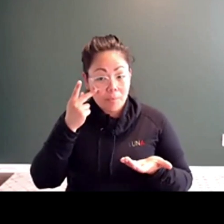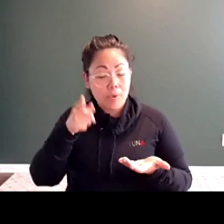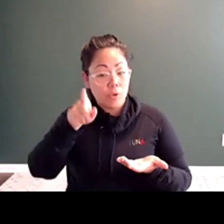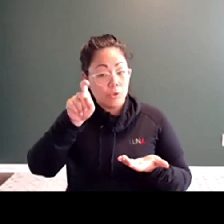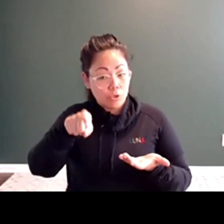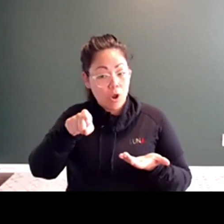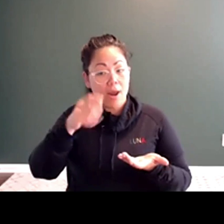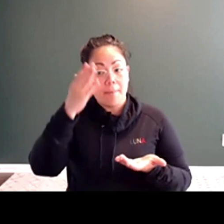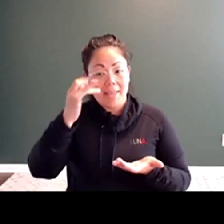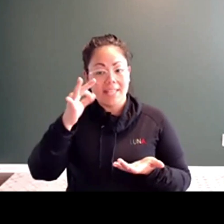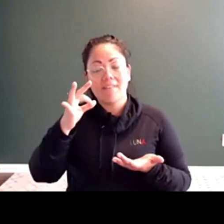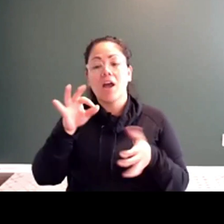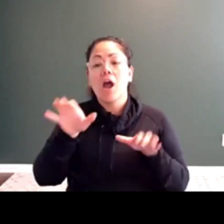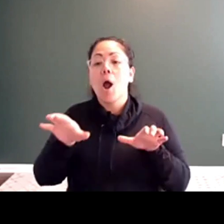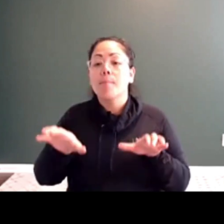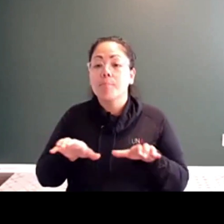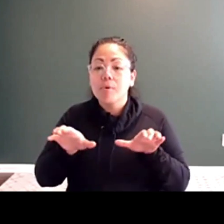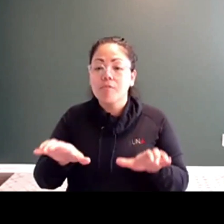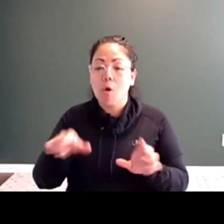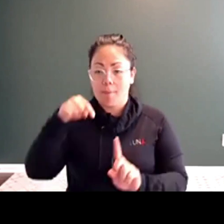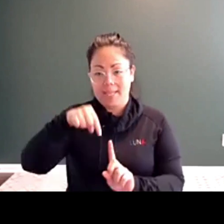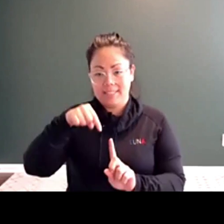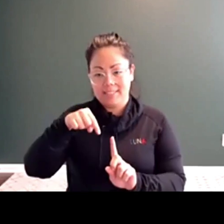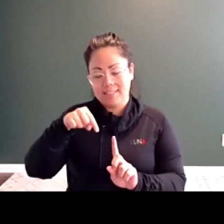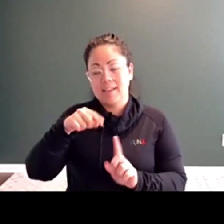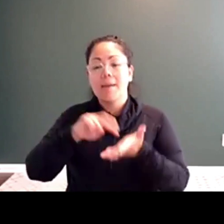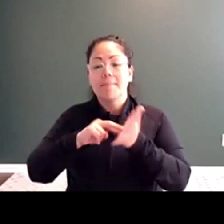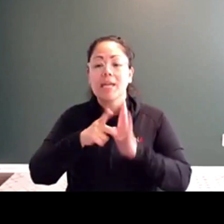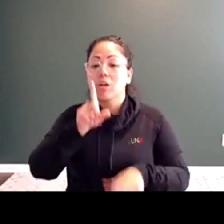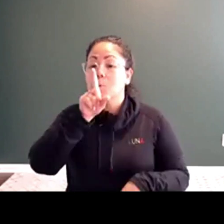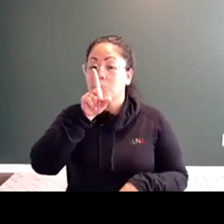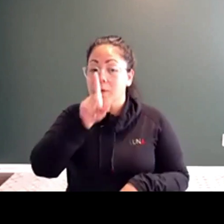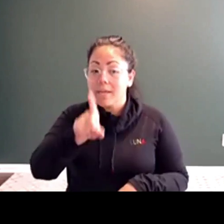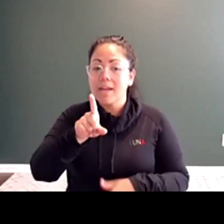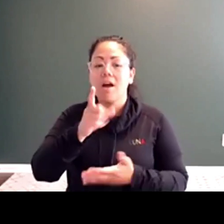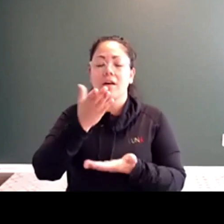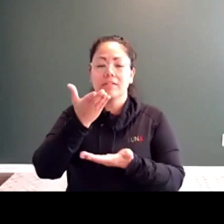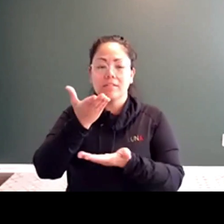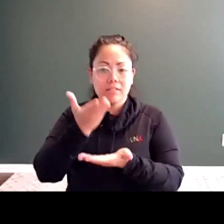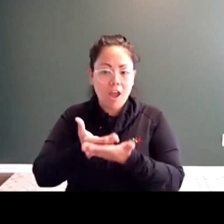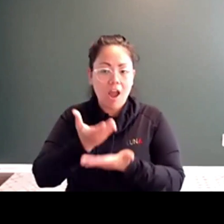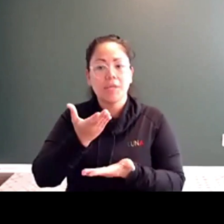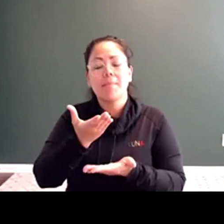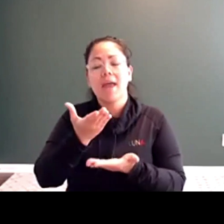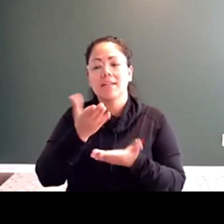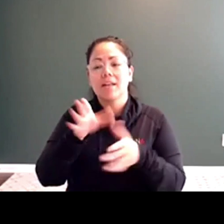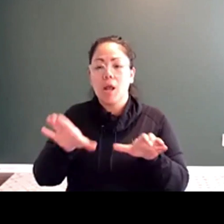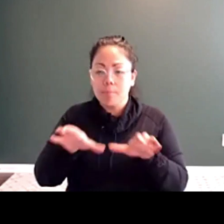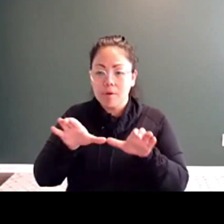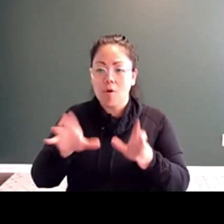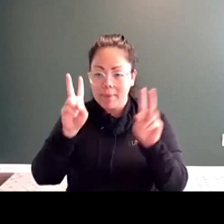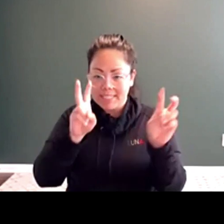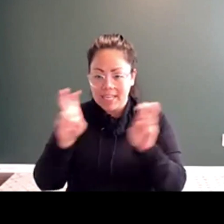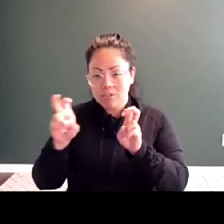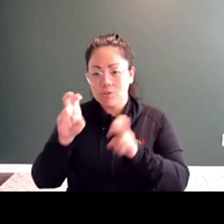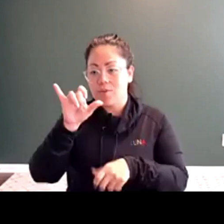because of a performance issue, meaning that there is a real documented, you know, performance issue that this person is having.